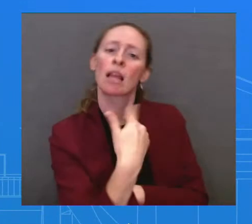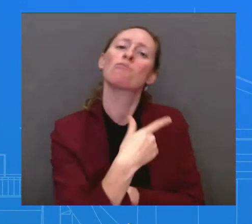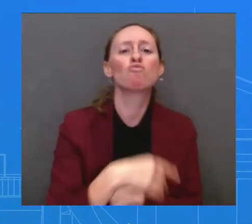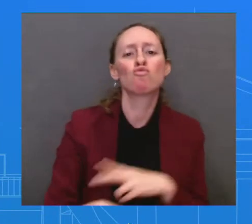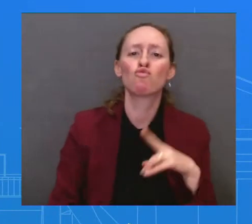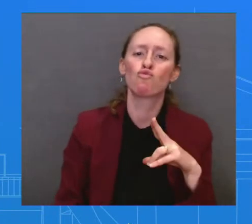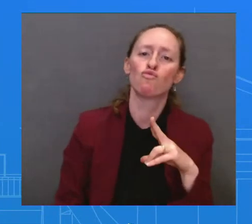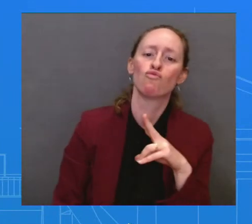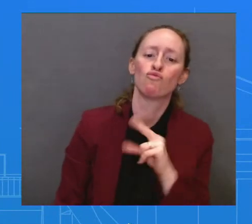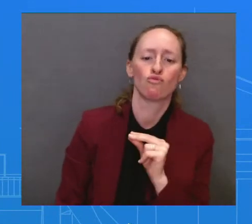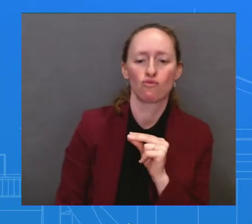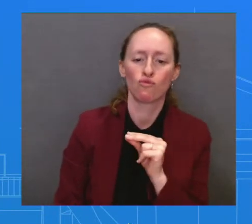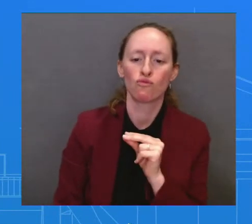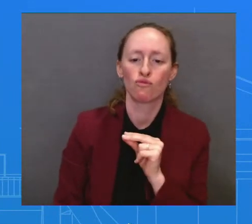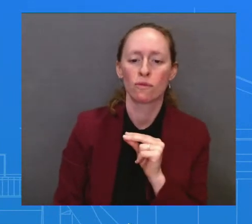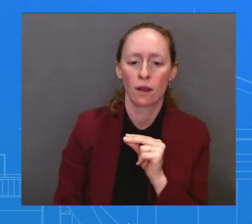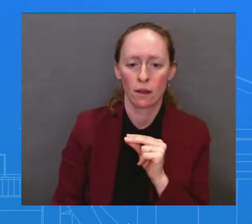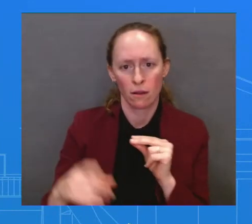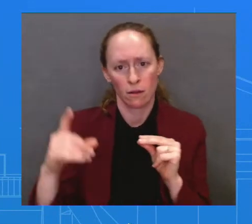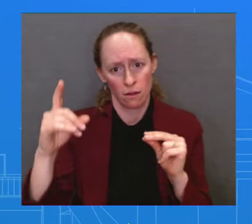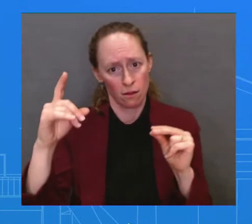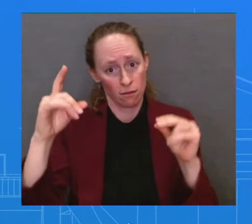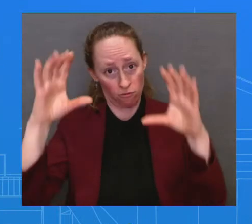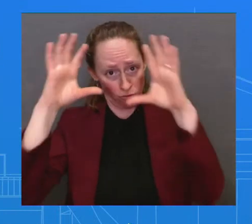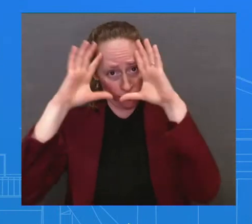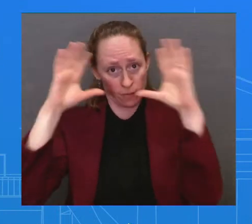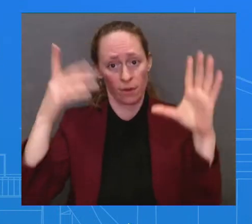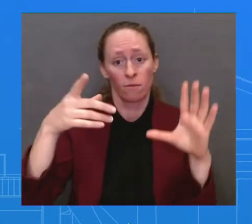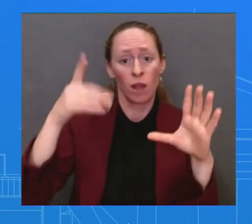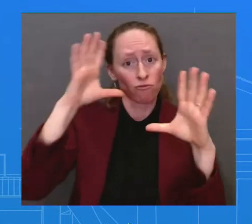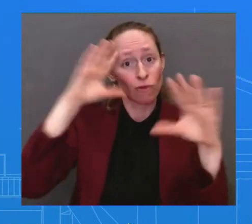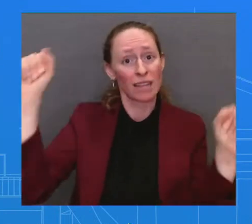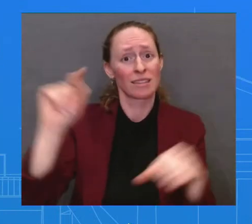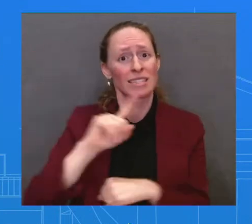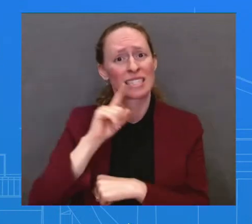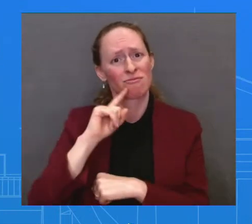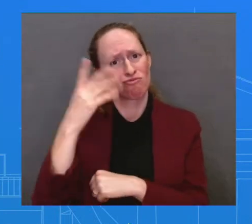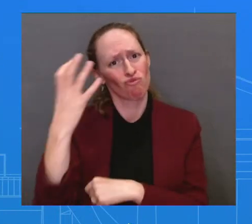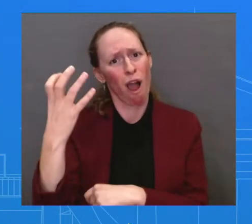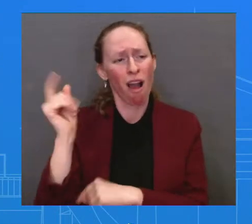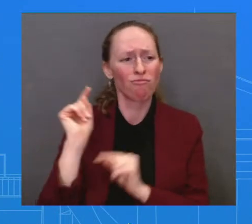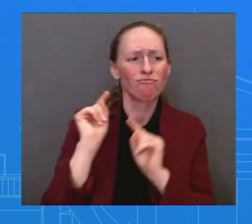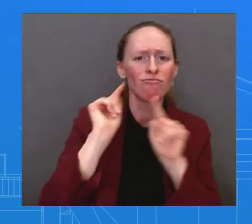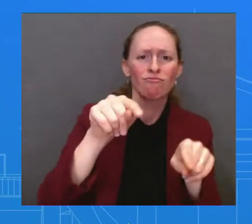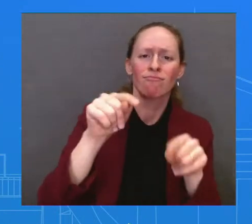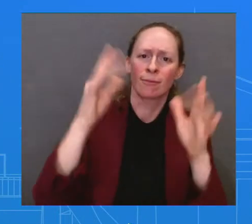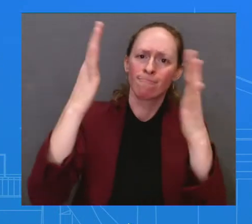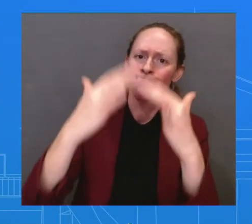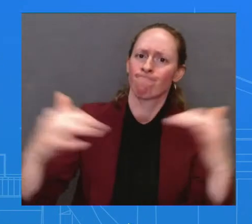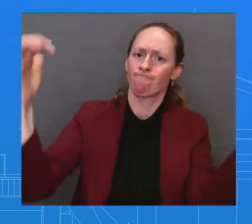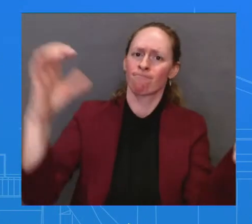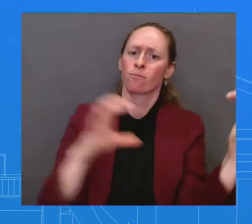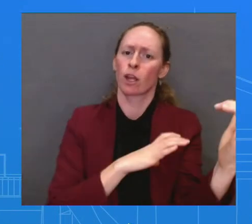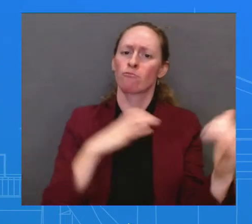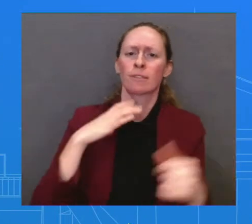But what do you think that says to the American people if Zelenskyy was not given that opportunity, given the stakes that you say exist right now?